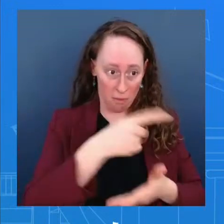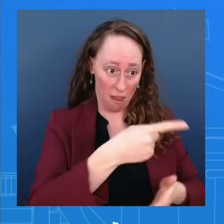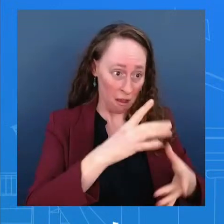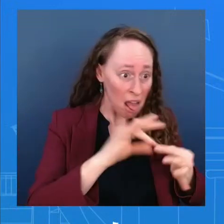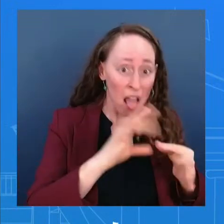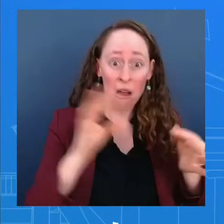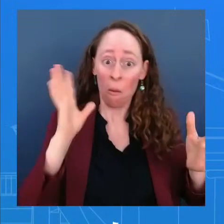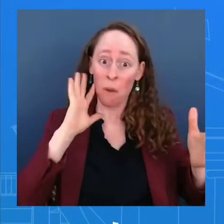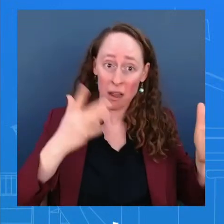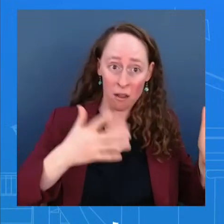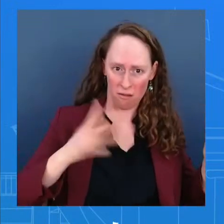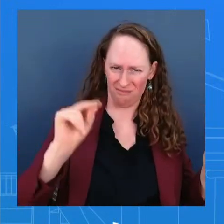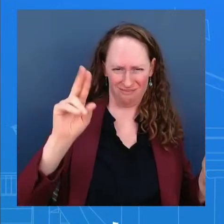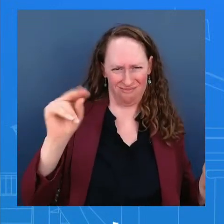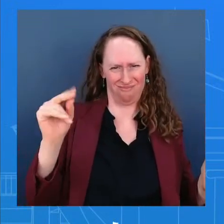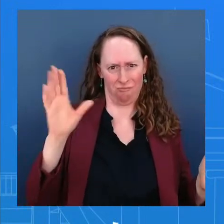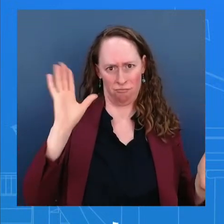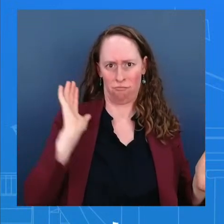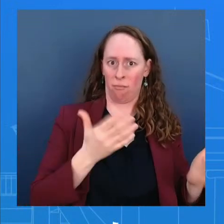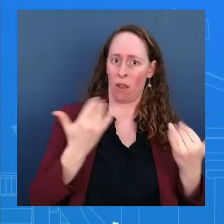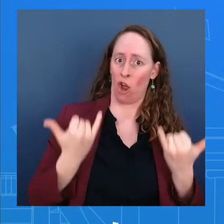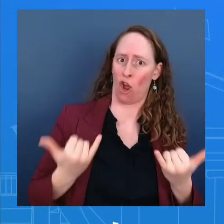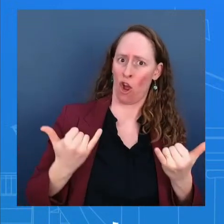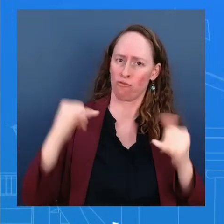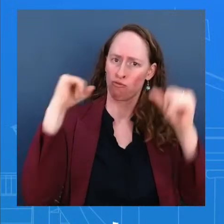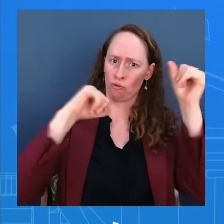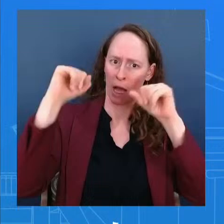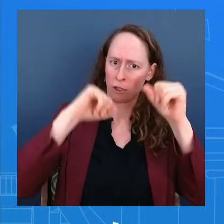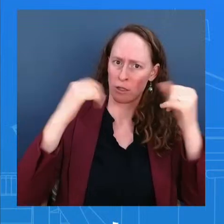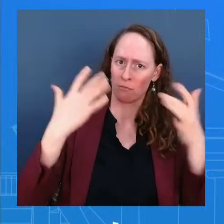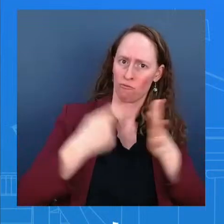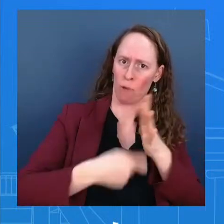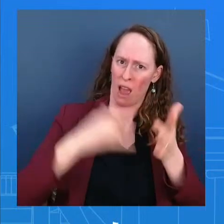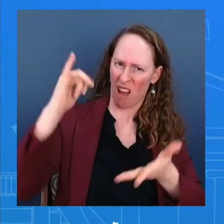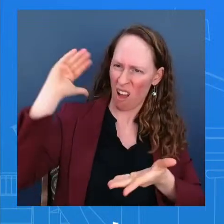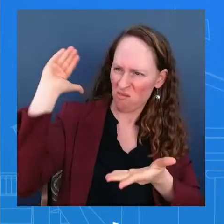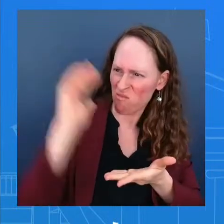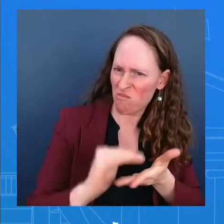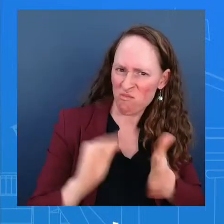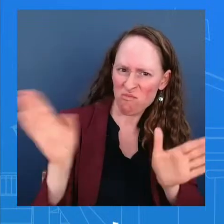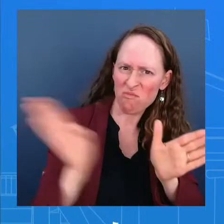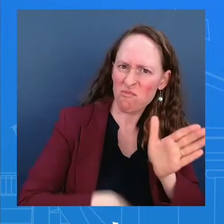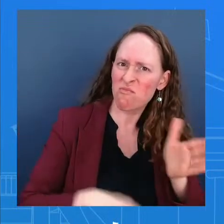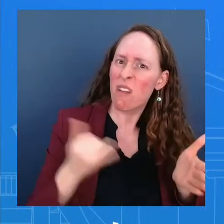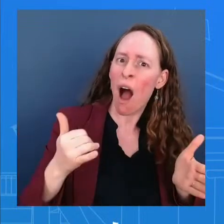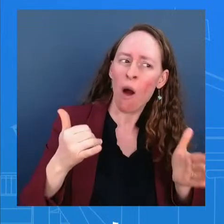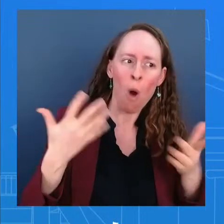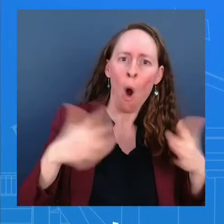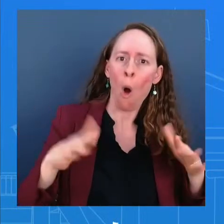over an average, in the past few years. So, actually, we have just a fundamentally different price environment,